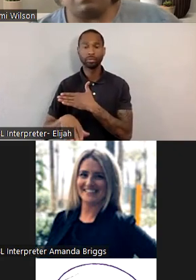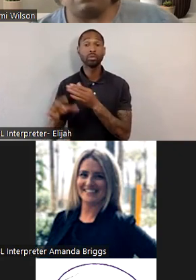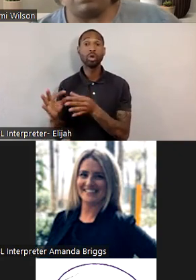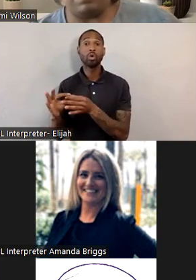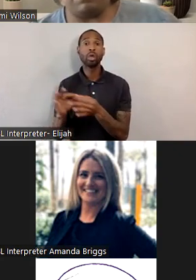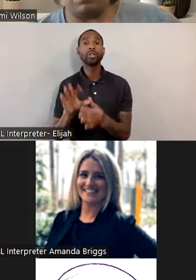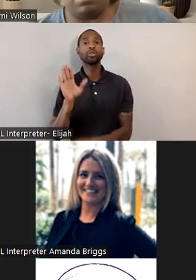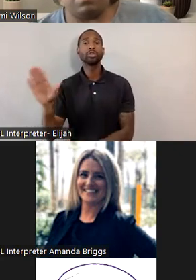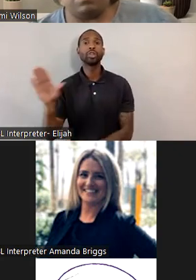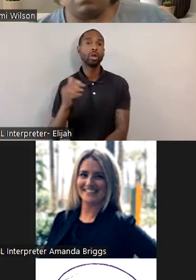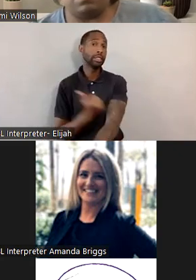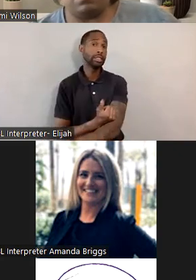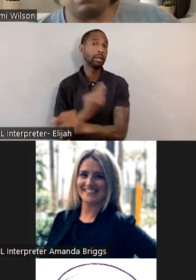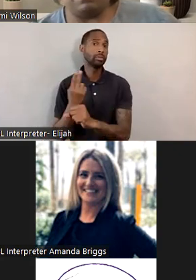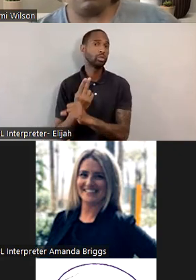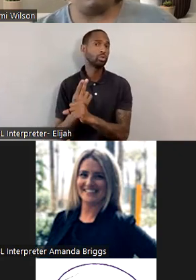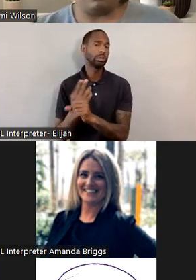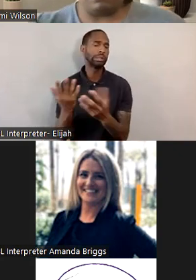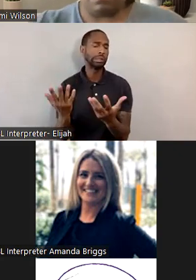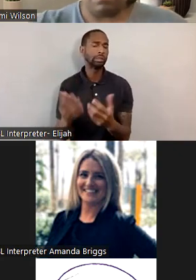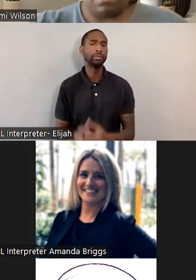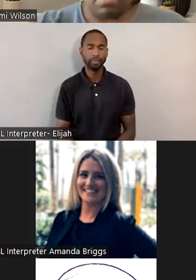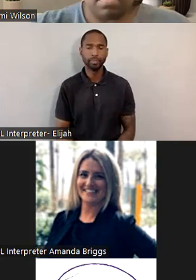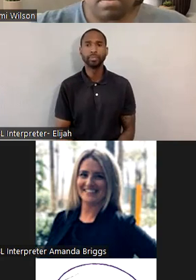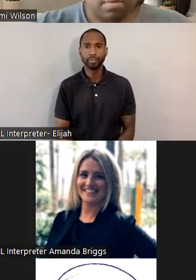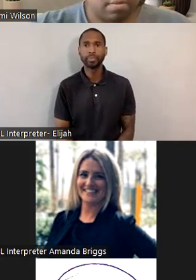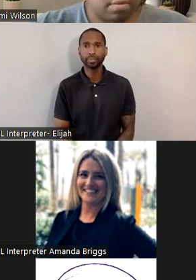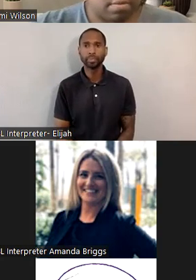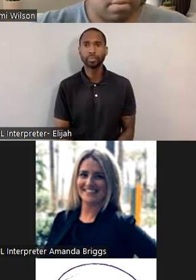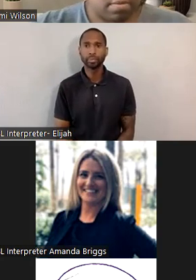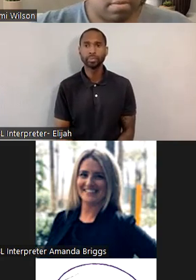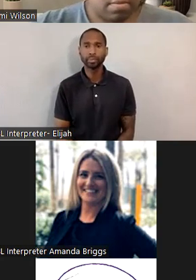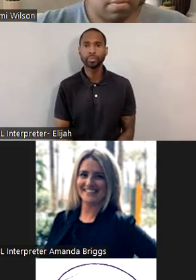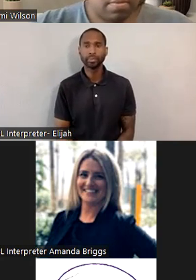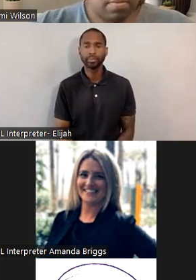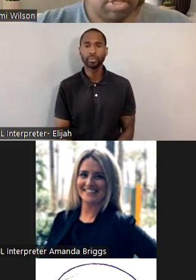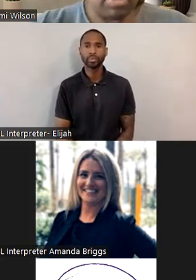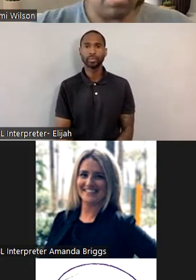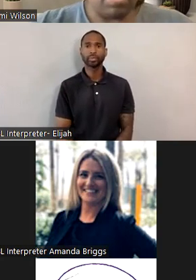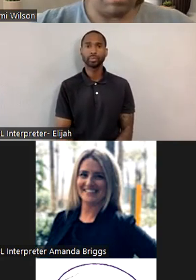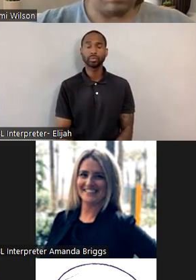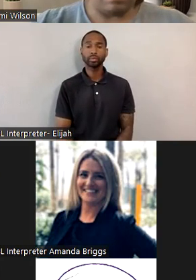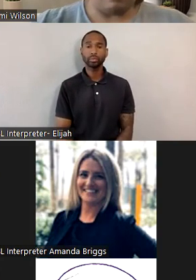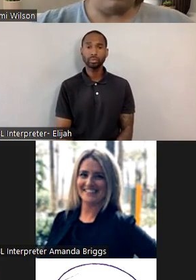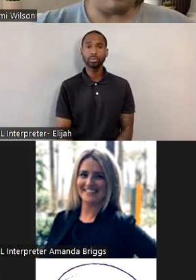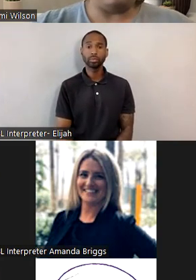substance use. And so this kind of goes back to